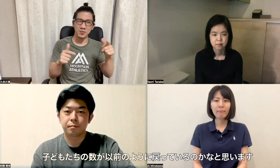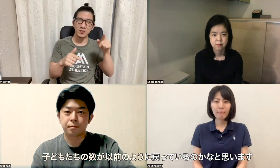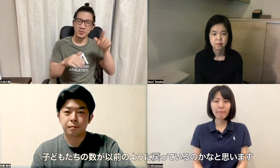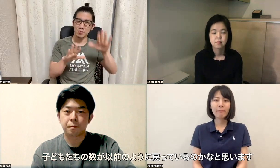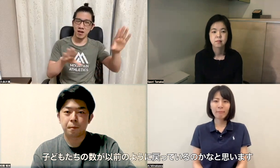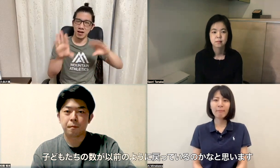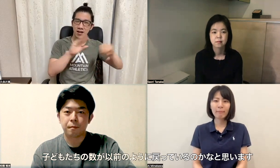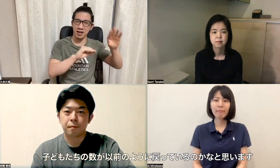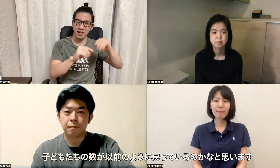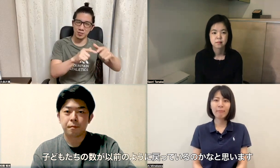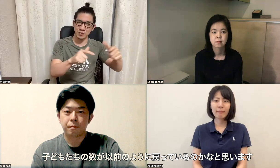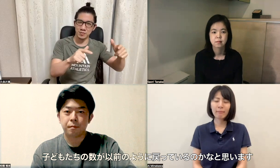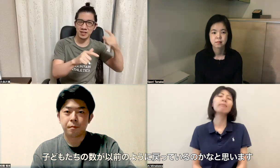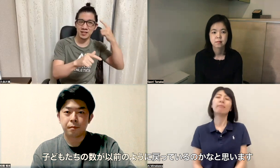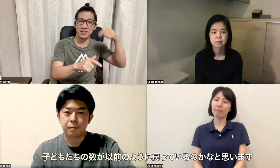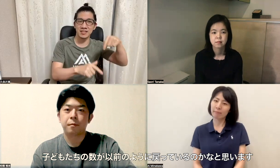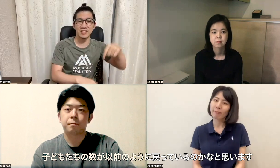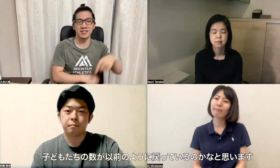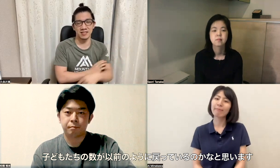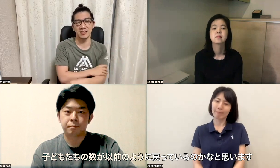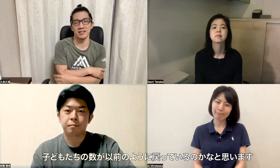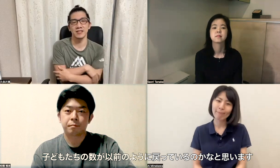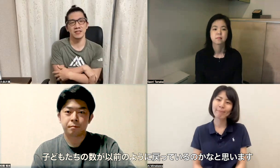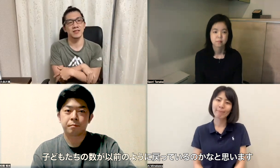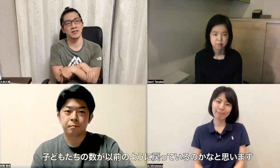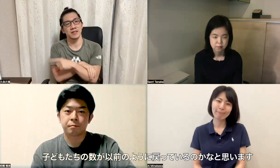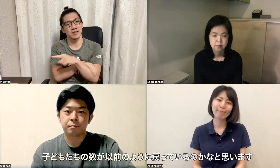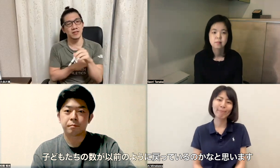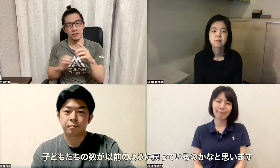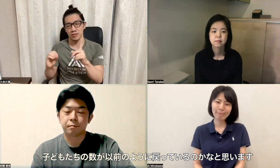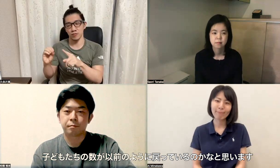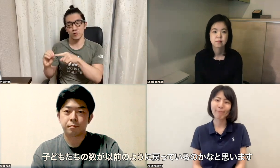and then many kids might be coming back to us.